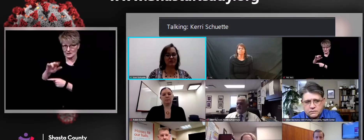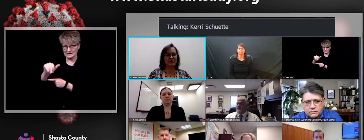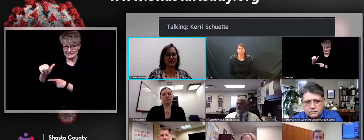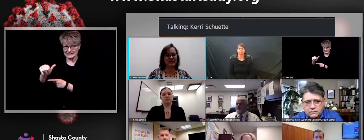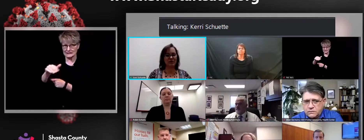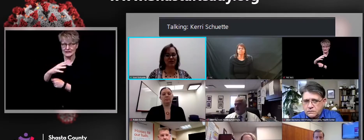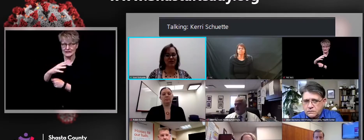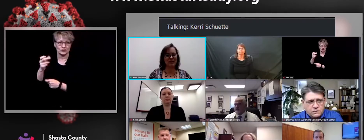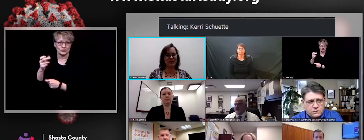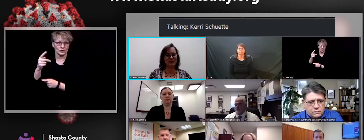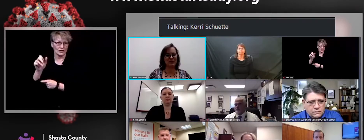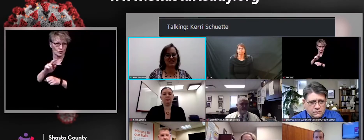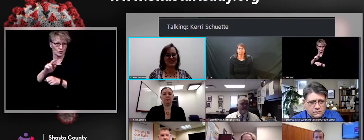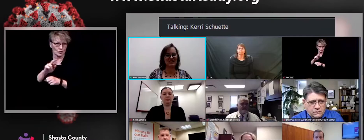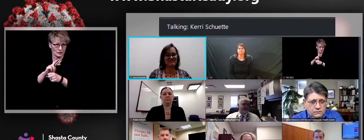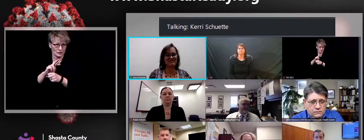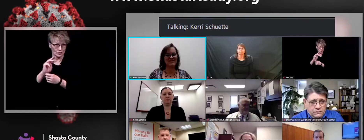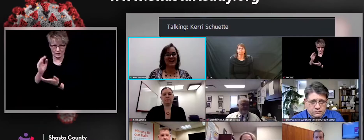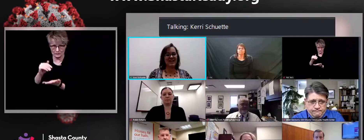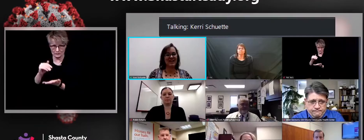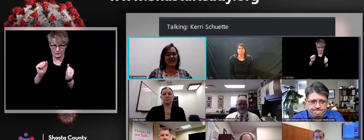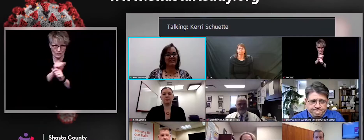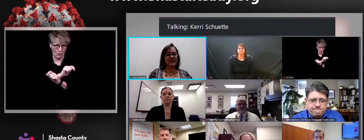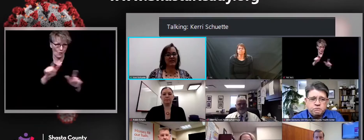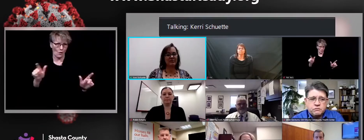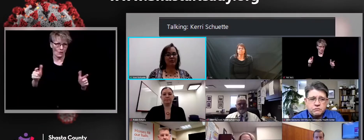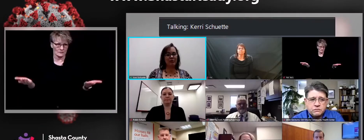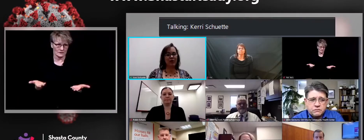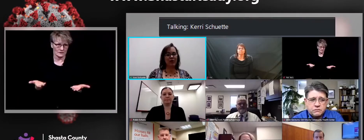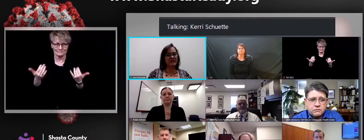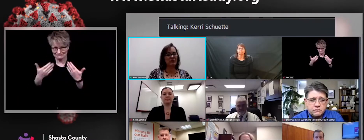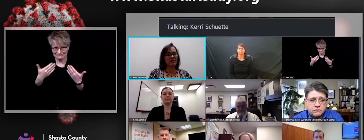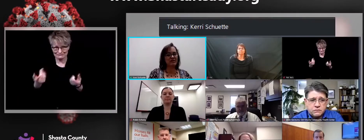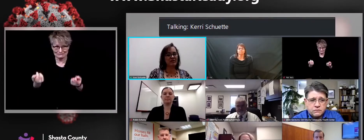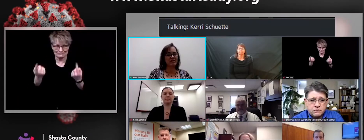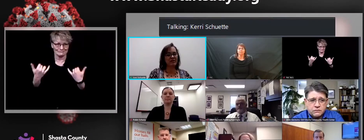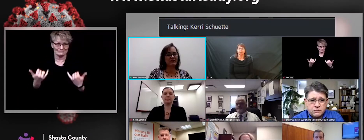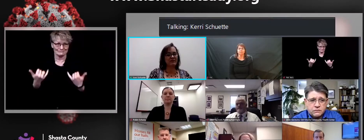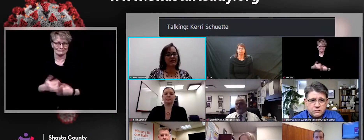Medical Center. Thank you guys for being here. And Robin, did you want to start us off today?